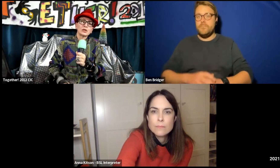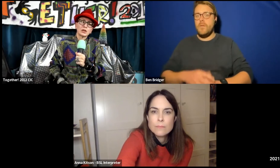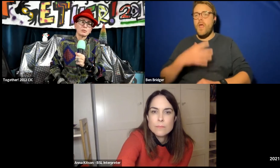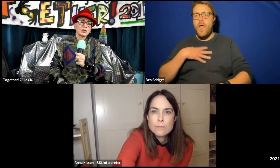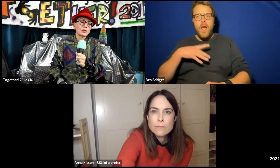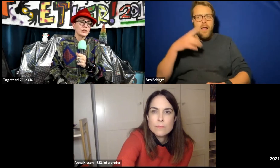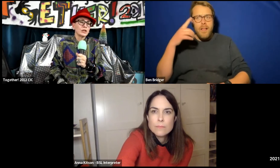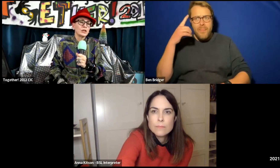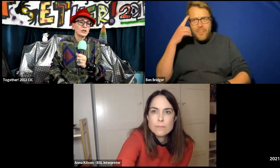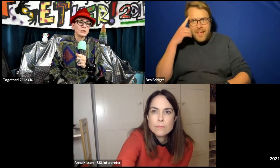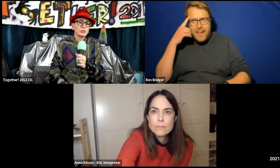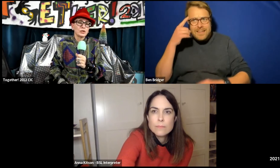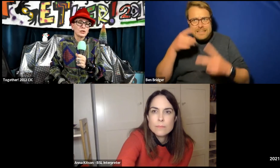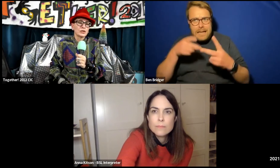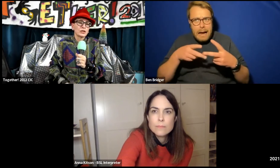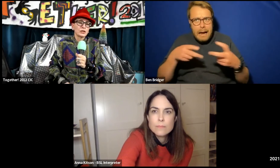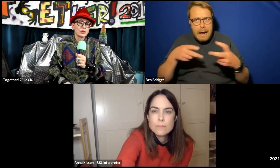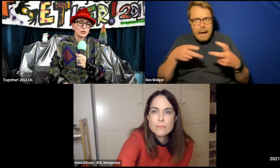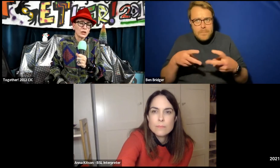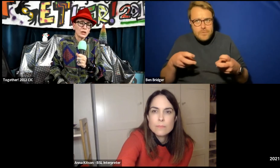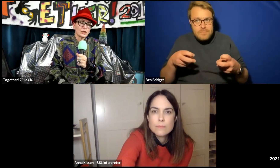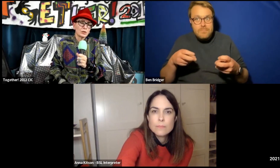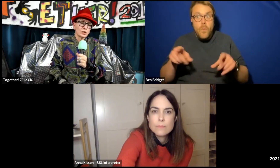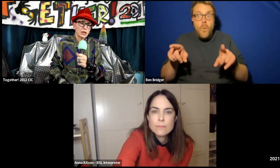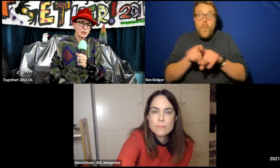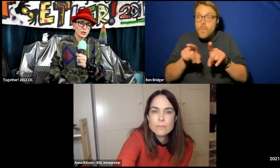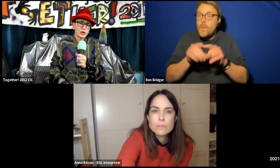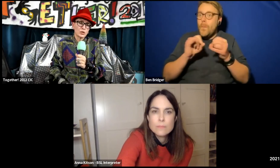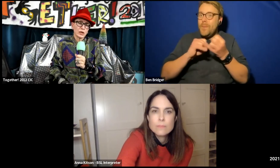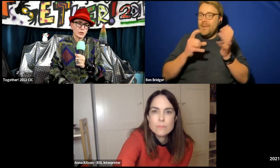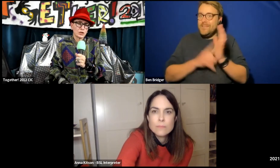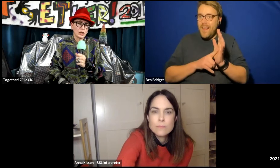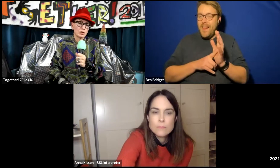captioned and in British Sign Language, I'm going to have a go at sharing the